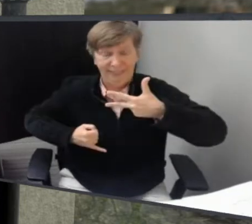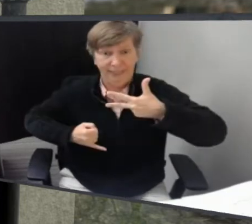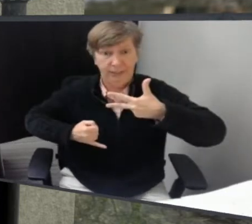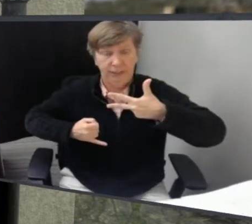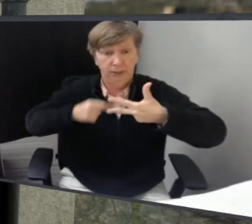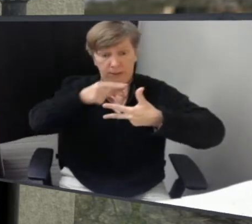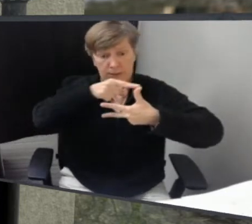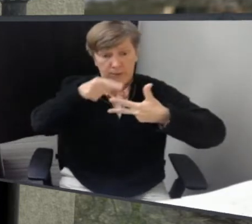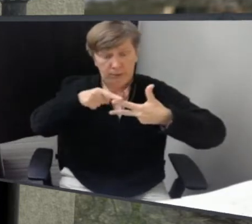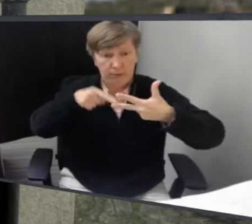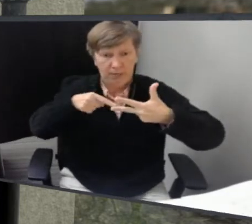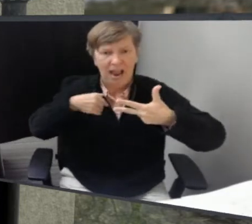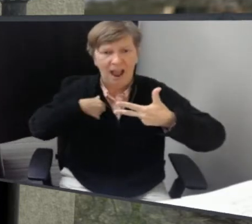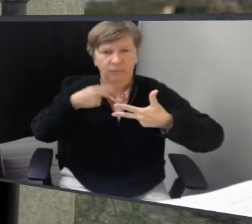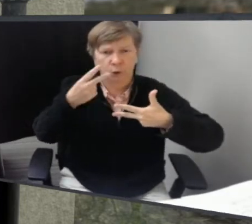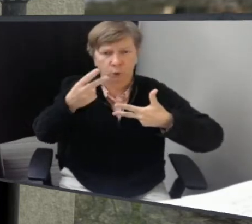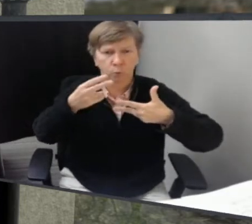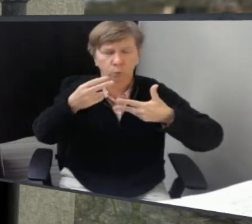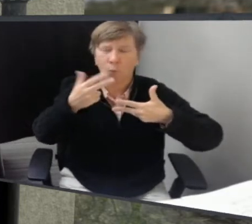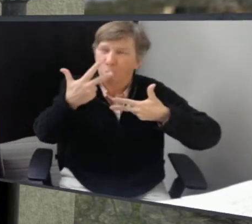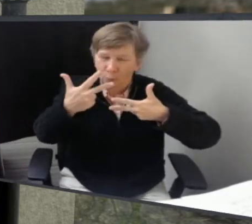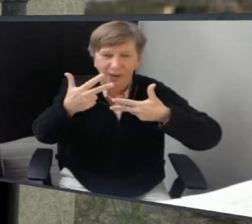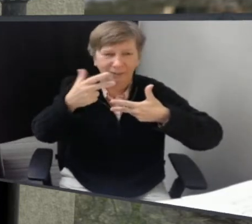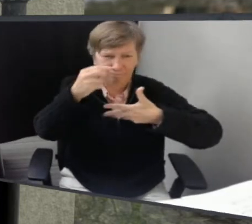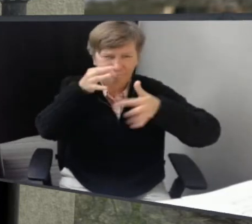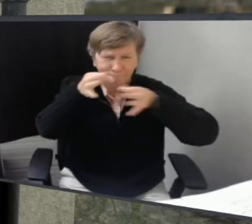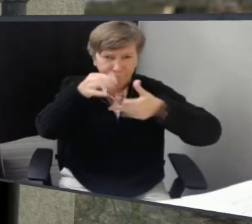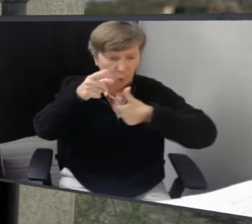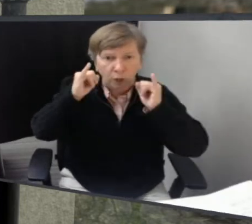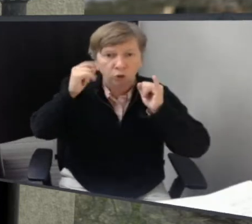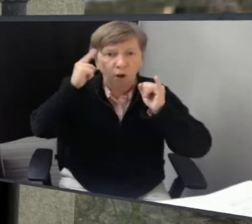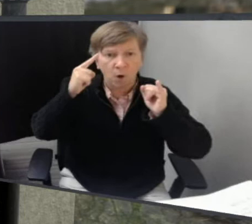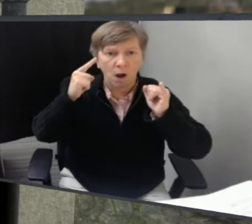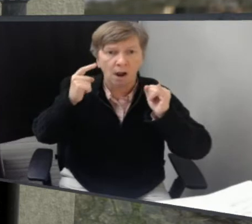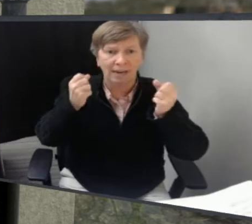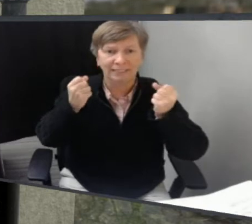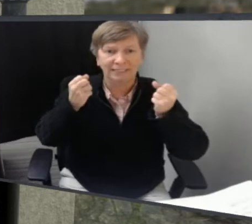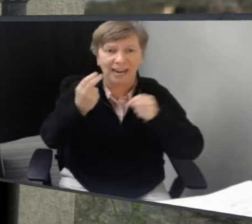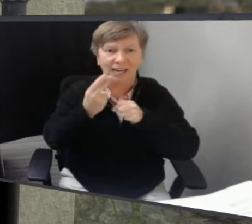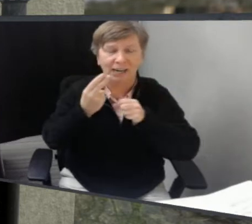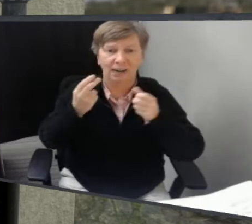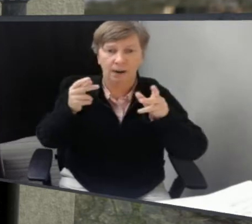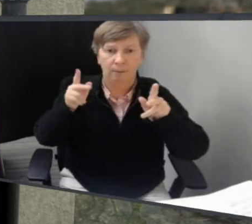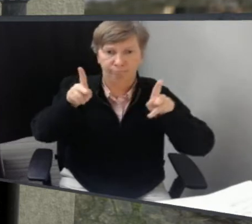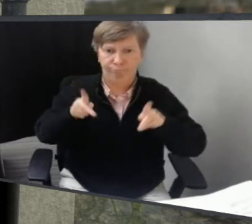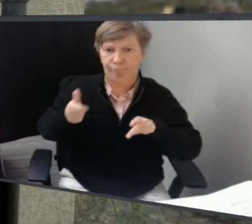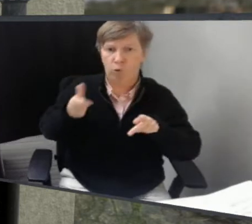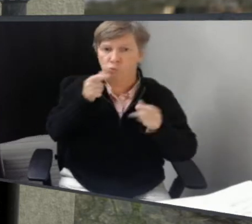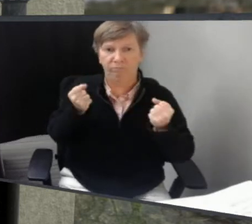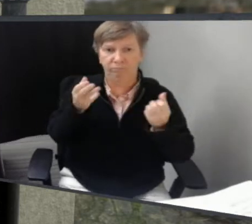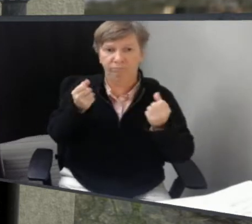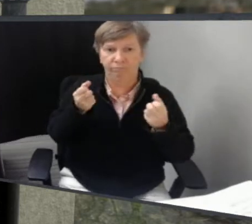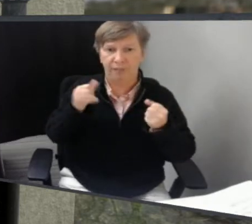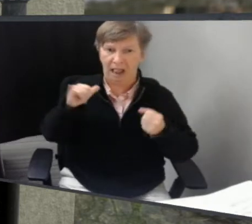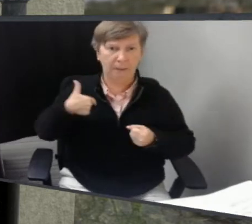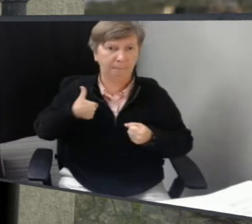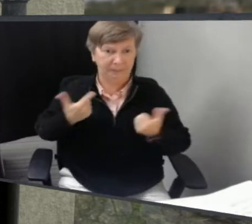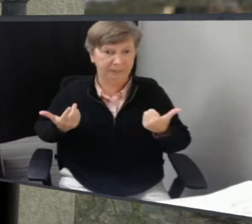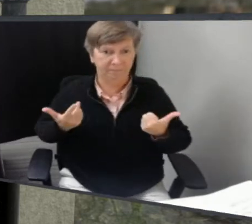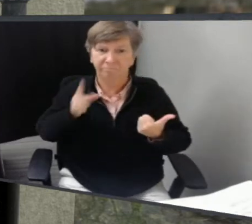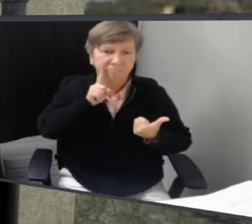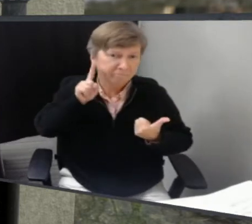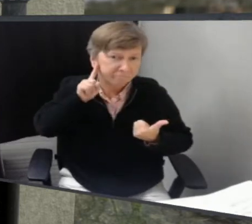you can see examples here, of the three potentials. The first is, instructions for those who use sign